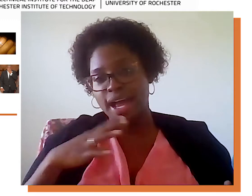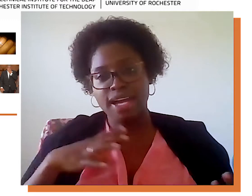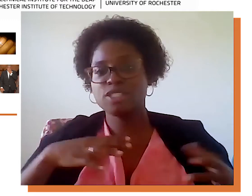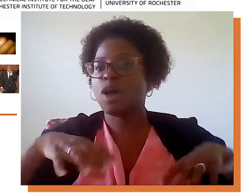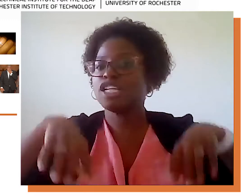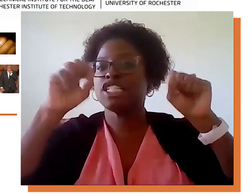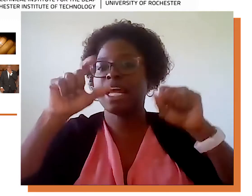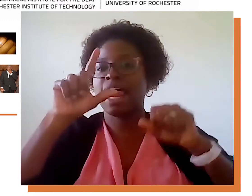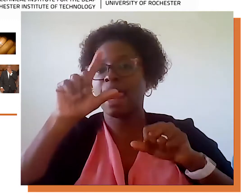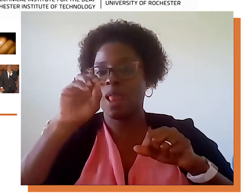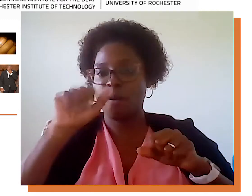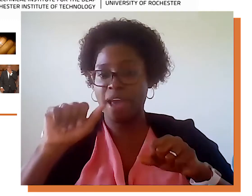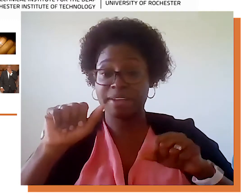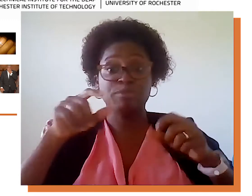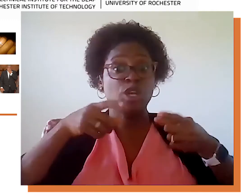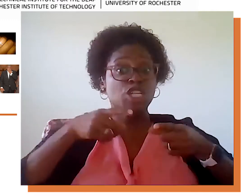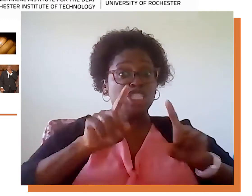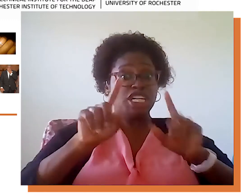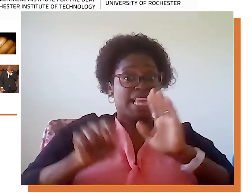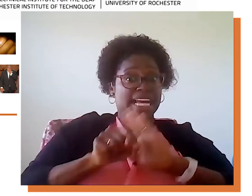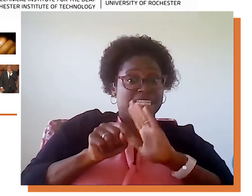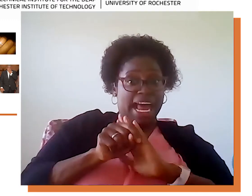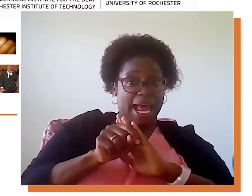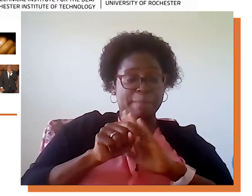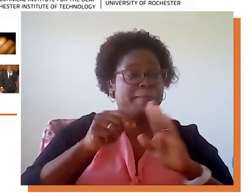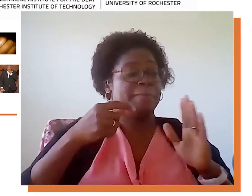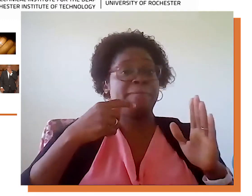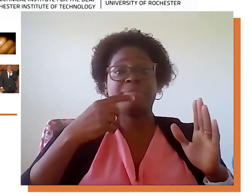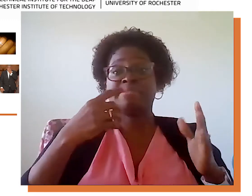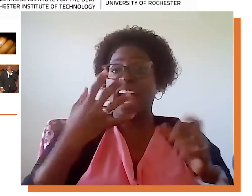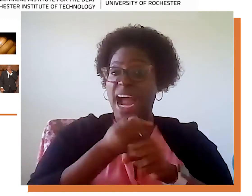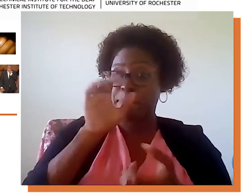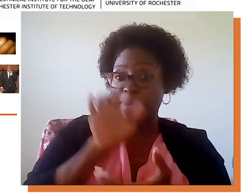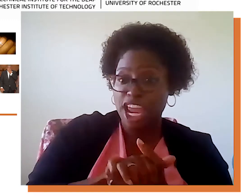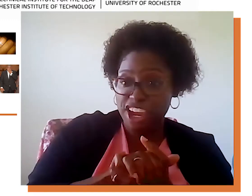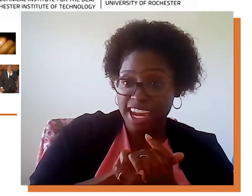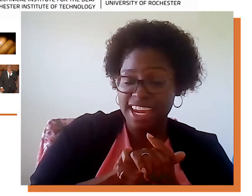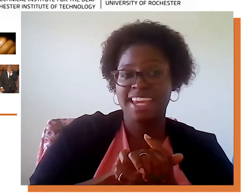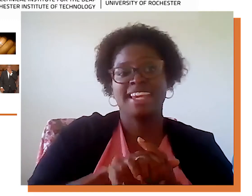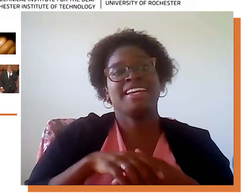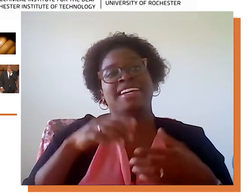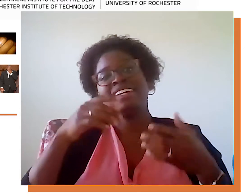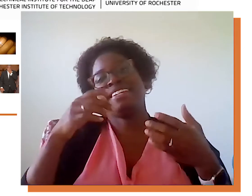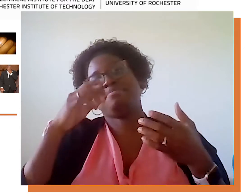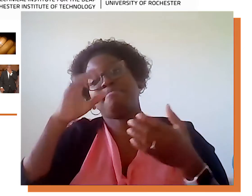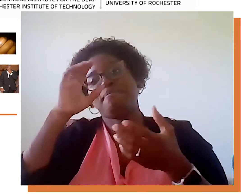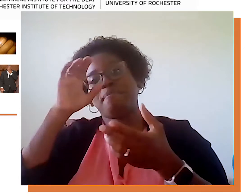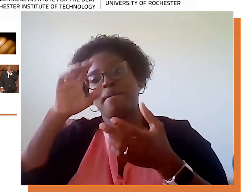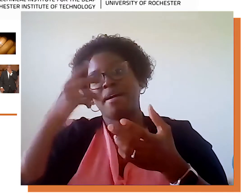if you take a leave of absence." So, I took an L.O.A. During that L.O.A., I got married.